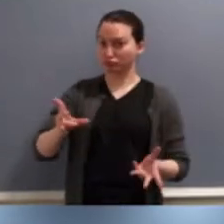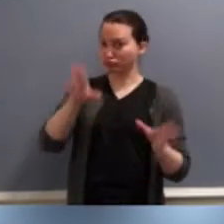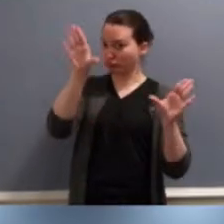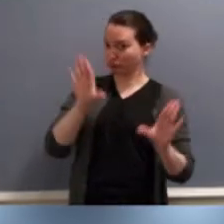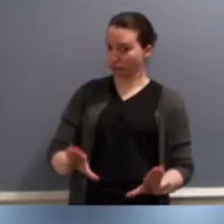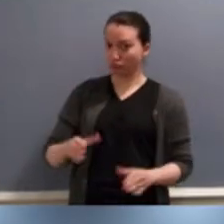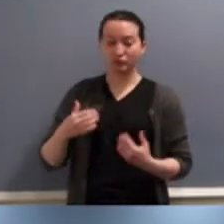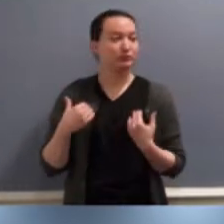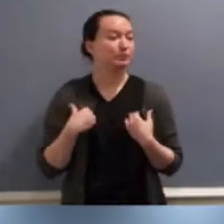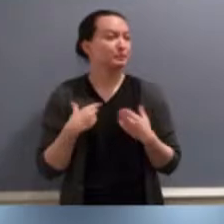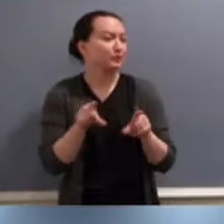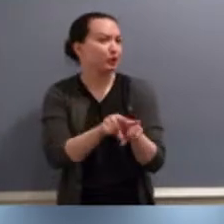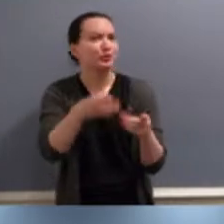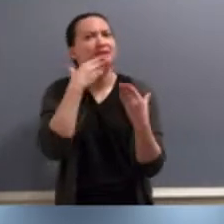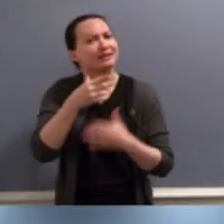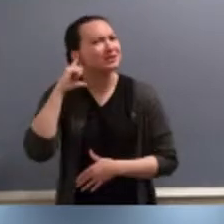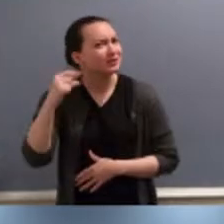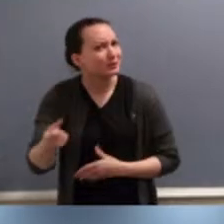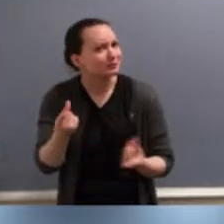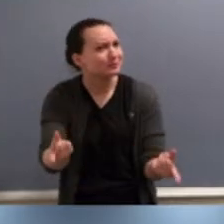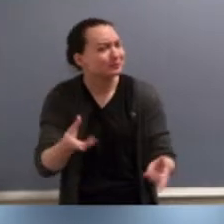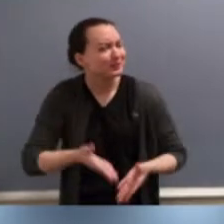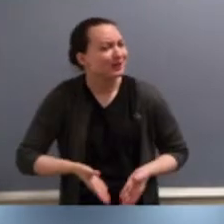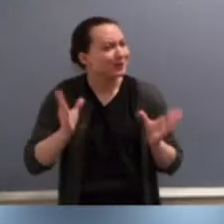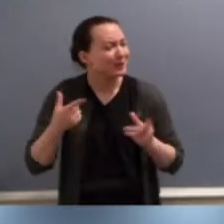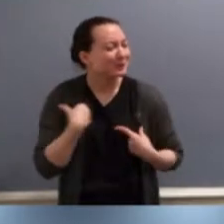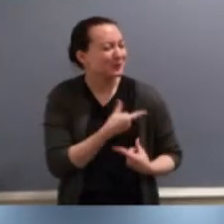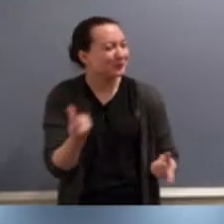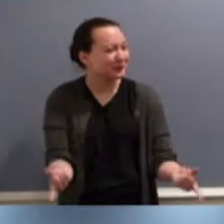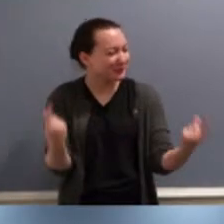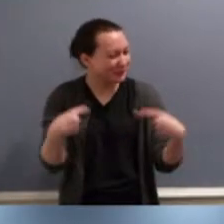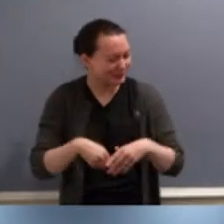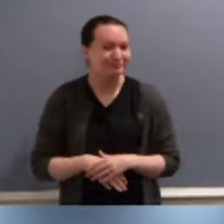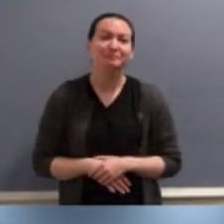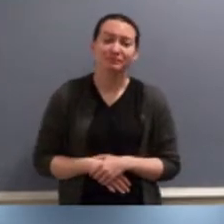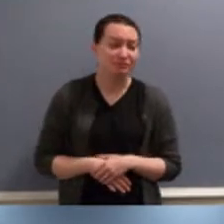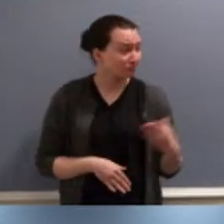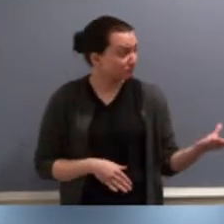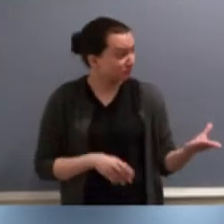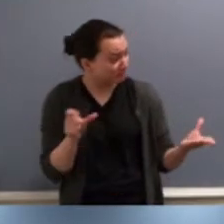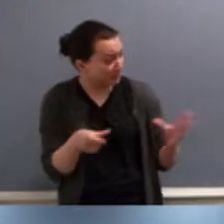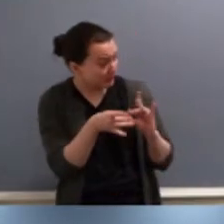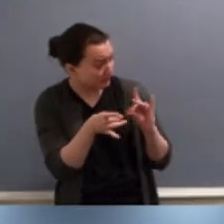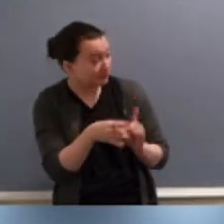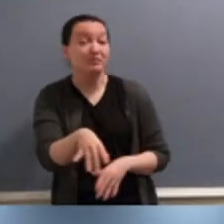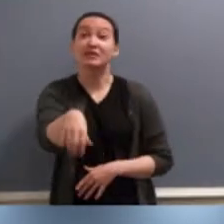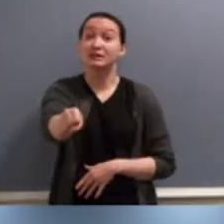do want to thank Silverton for hosting us this evening sure yeah would you like to yes obviously